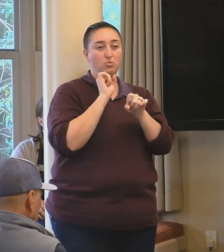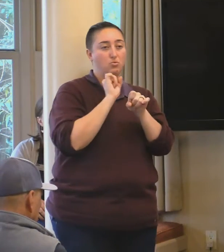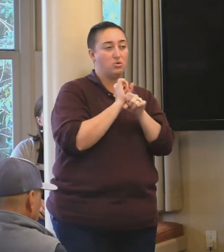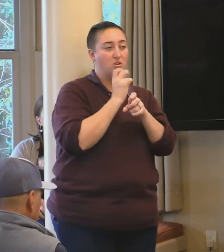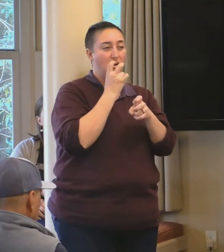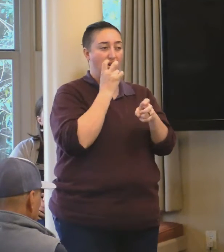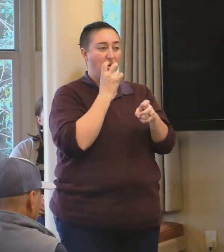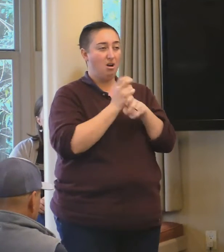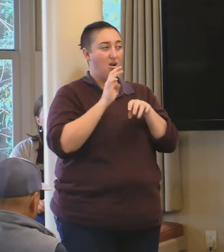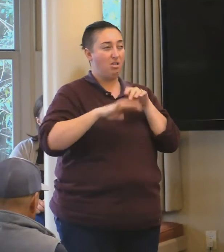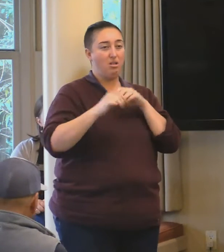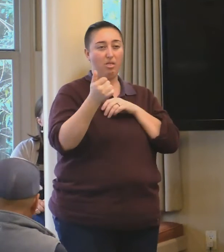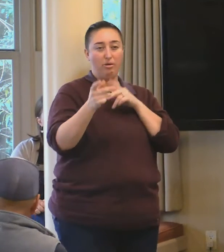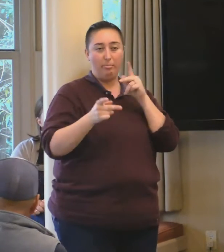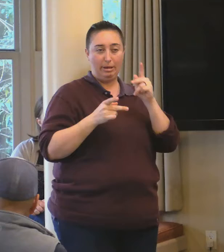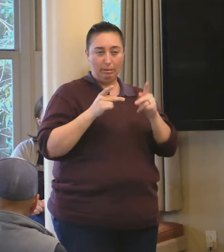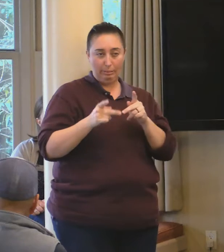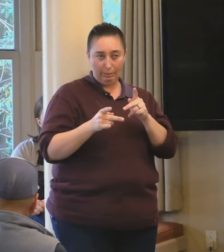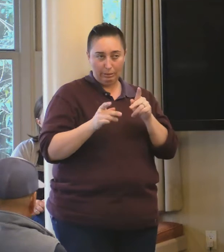have to work so much harder than other people in order to give it